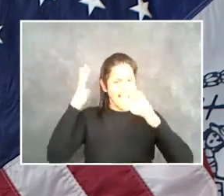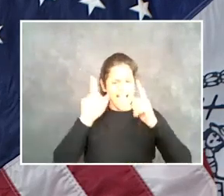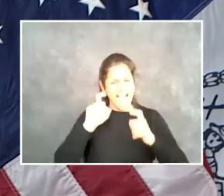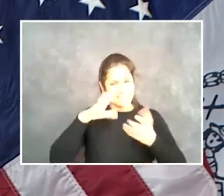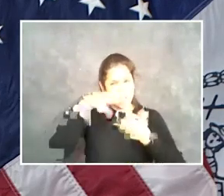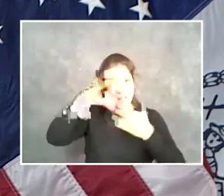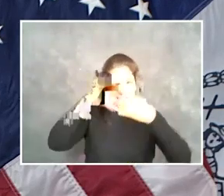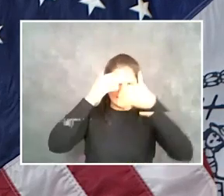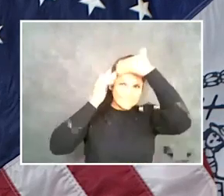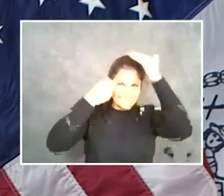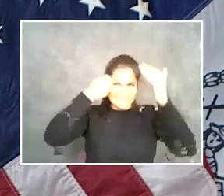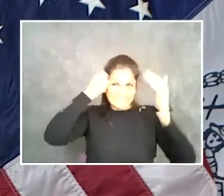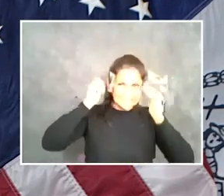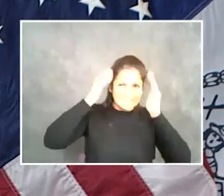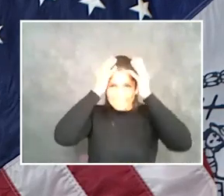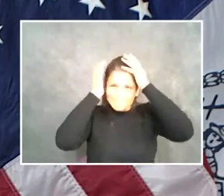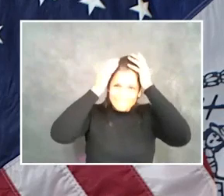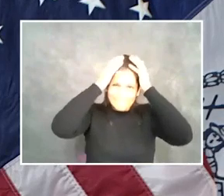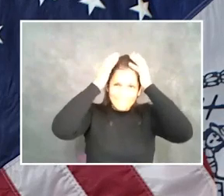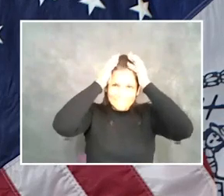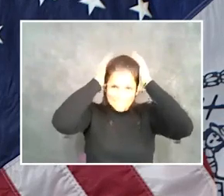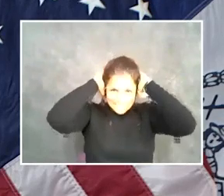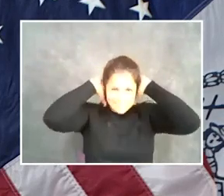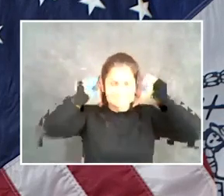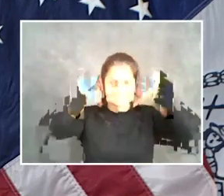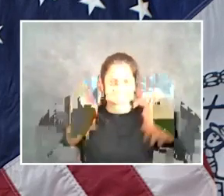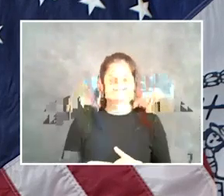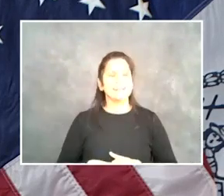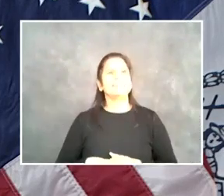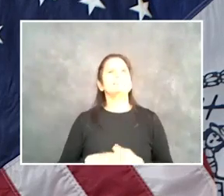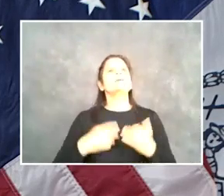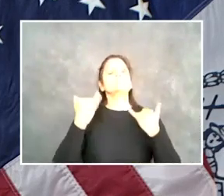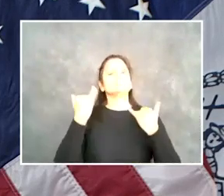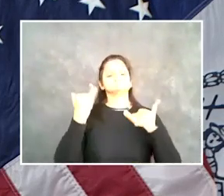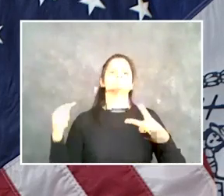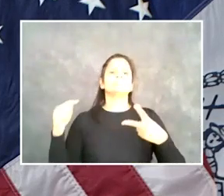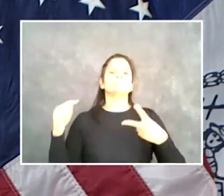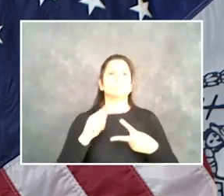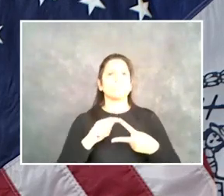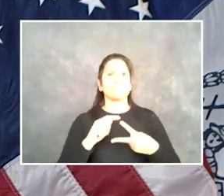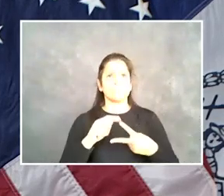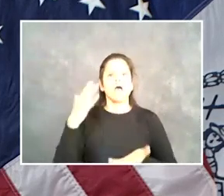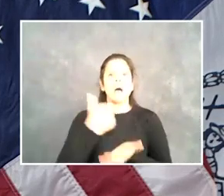BUT ON THE QUESTION OF VERY GOOD AND IMPORTANT QUESTION